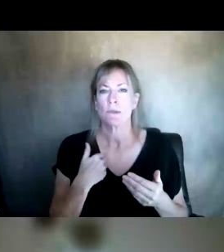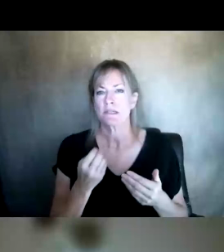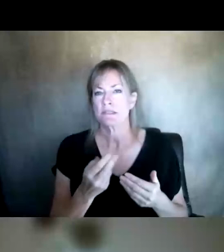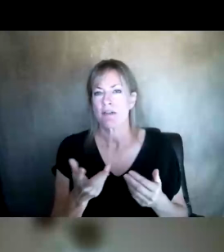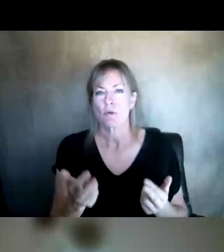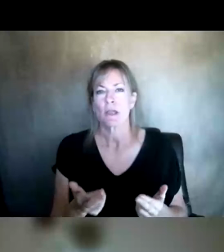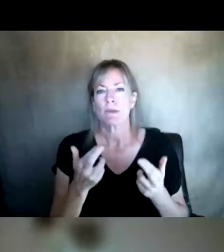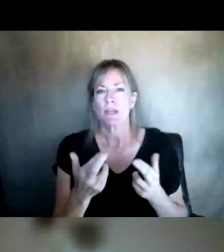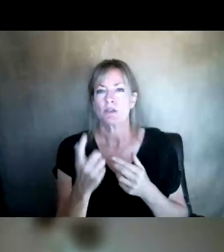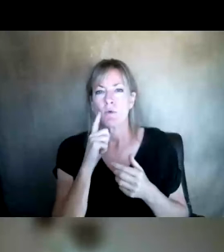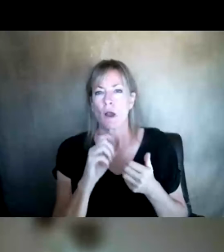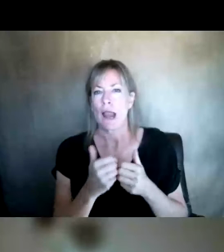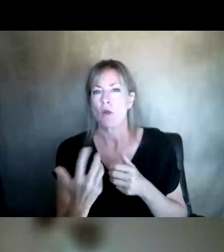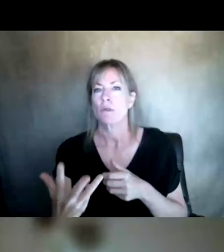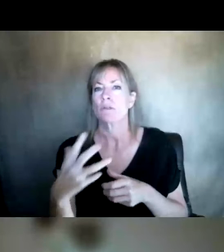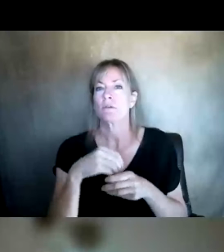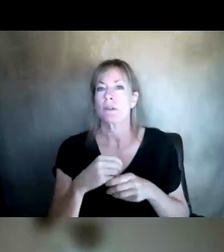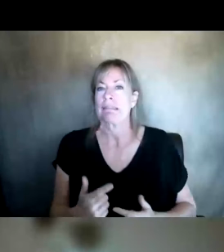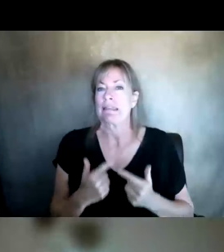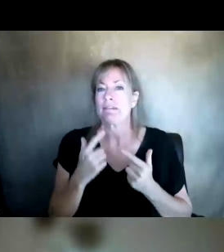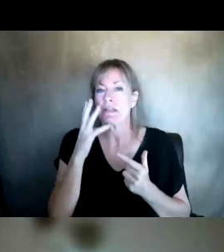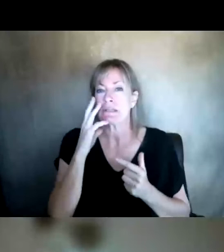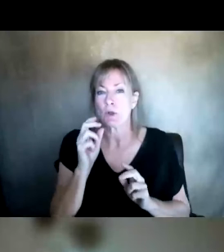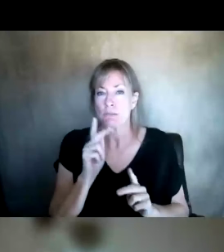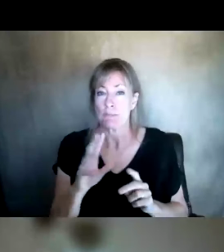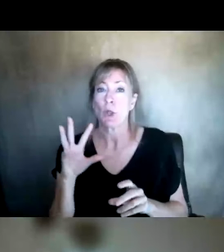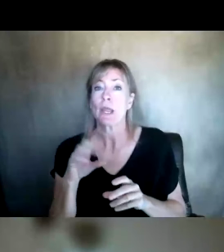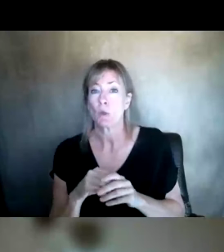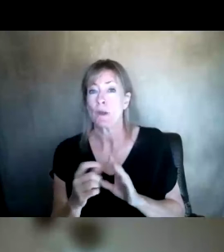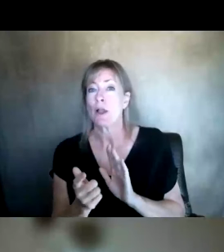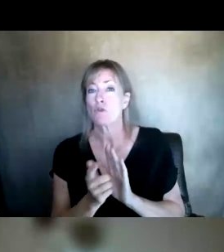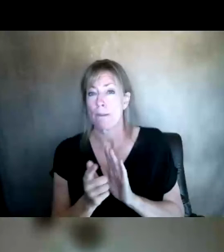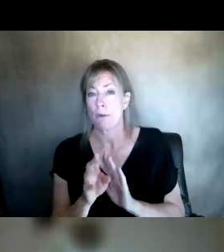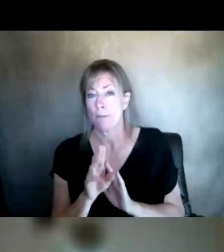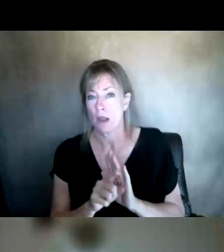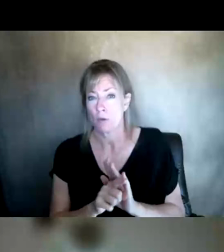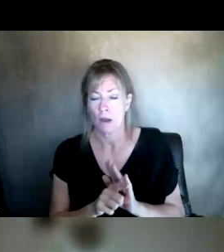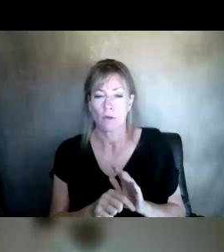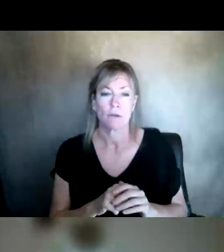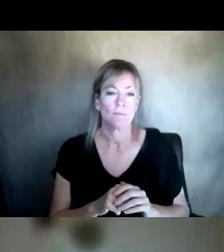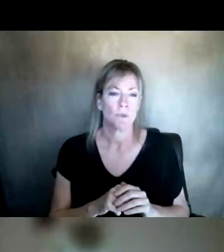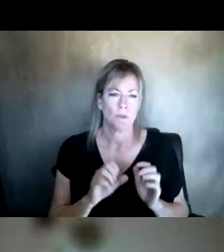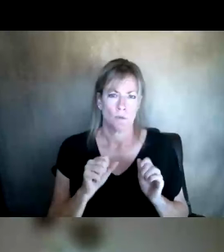EXPERIENCE, INCLUDING CRIMINAL BACKGROUNDS. WE CAN SHARE.